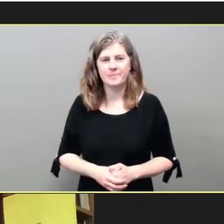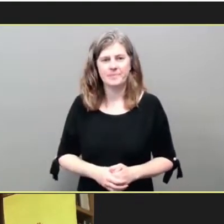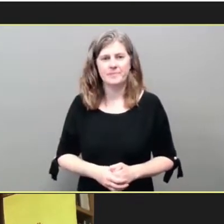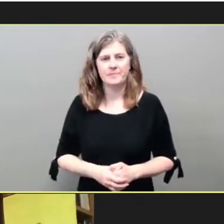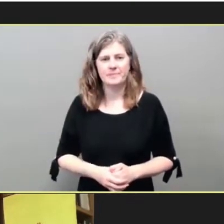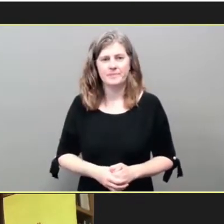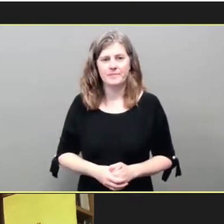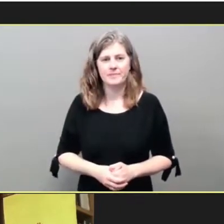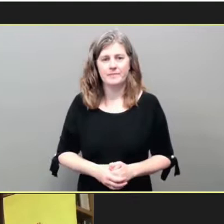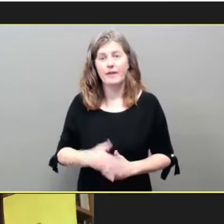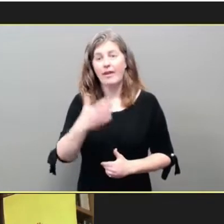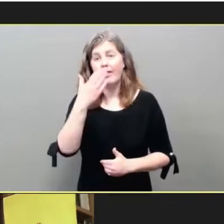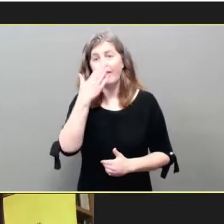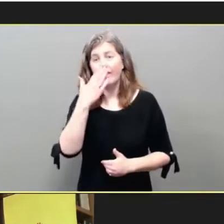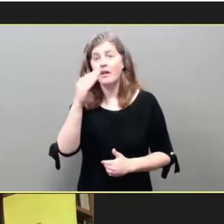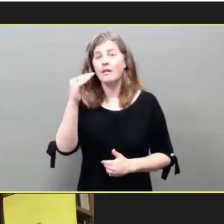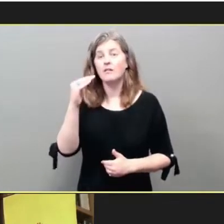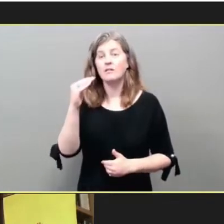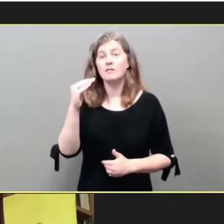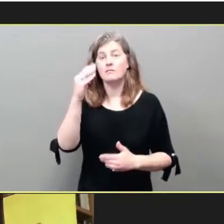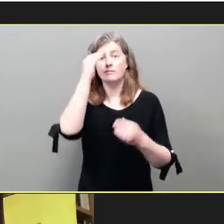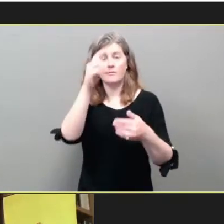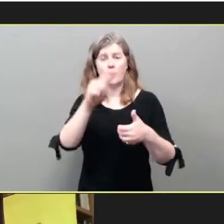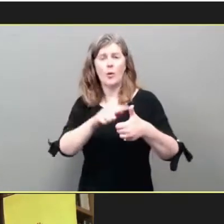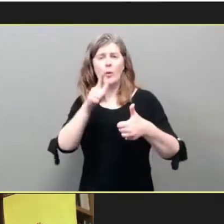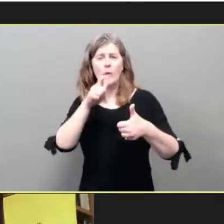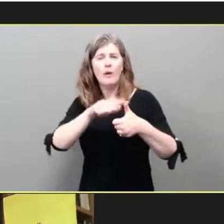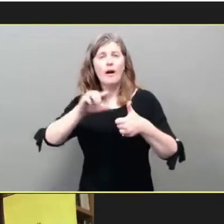Thank you everyone. So updating the queue. Next we have Matthew right box